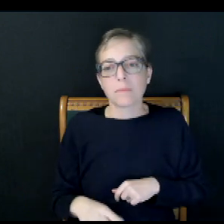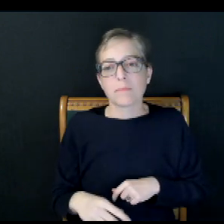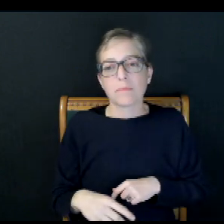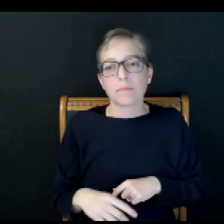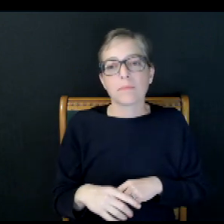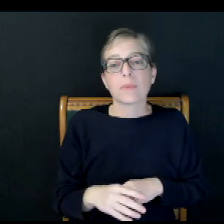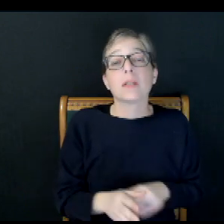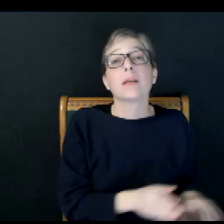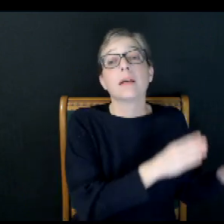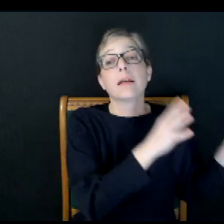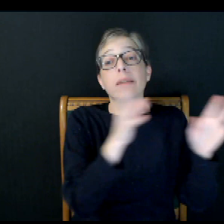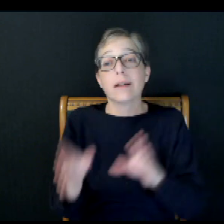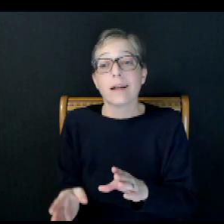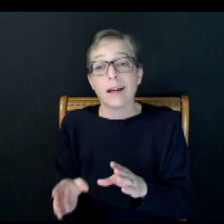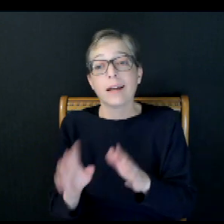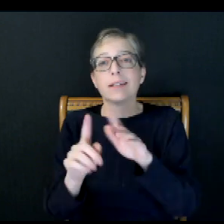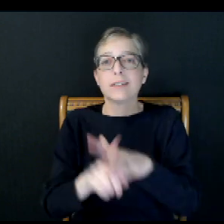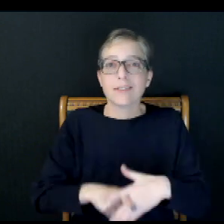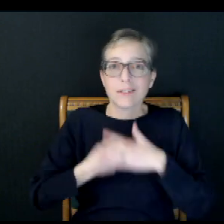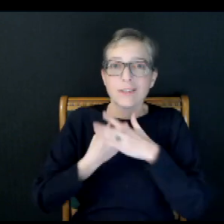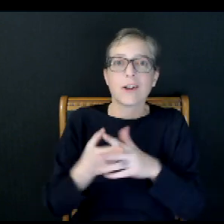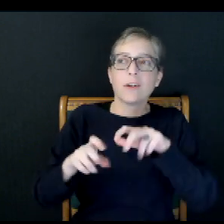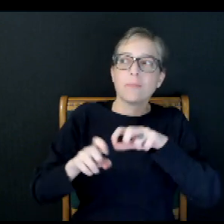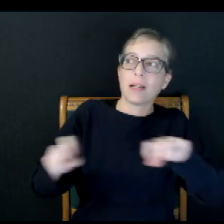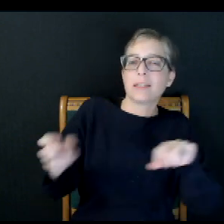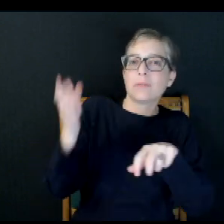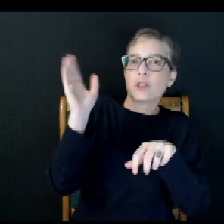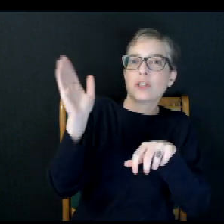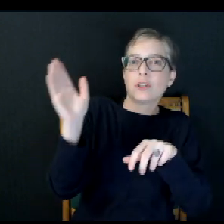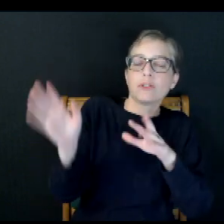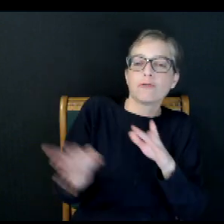presentations and we'll end with closing remarks.